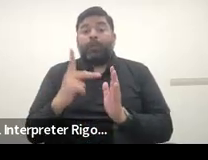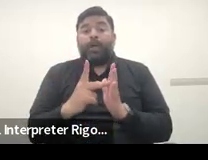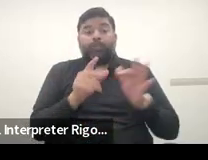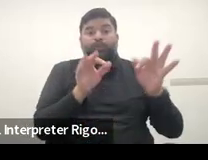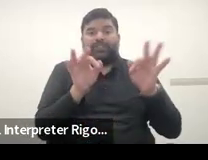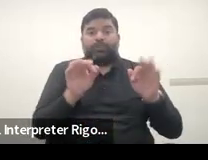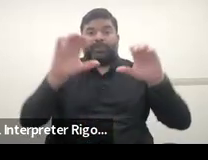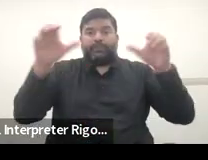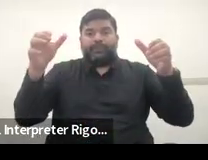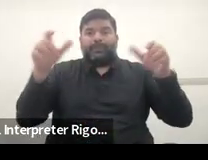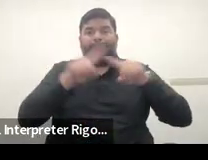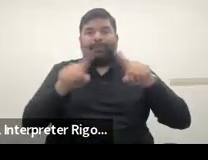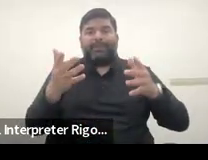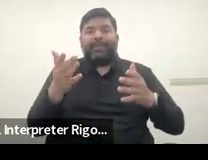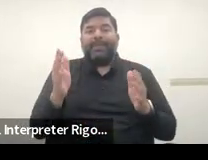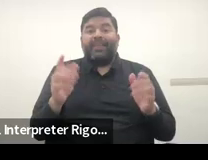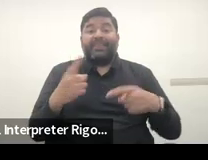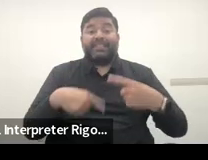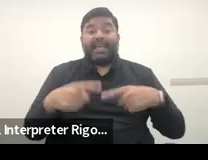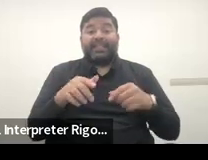maybe the signing space is a little bit larger or the location has been